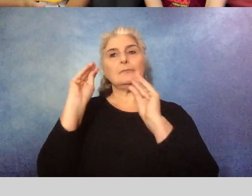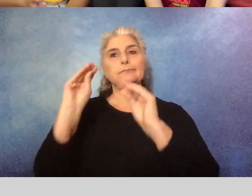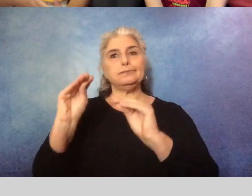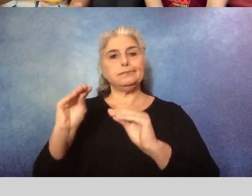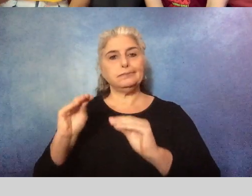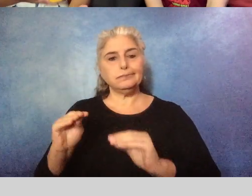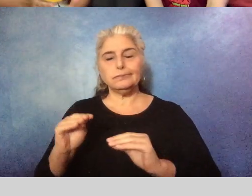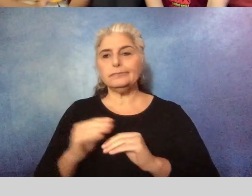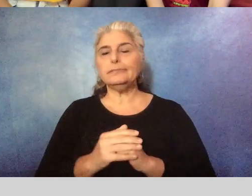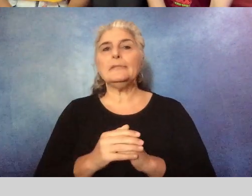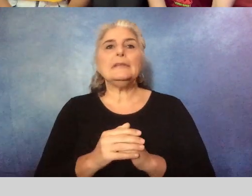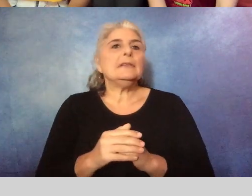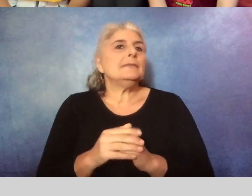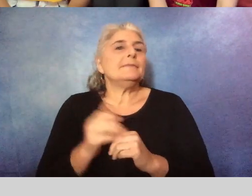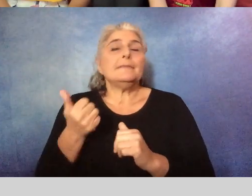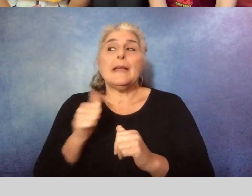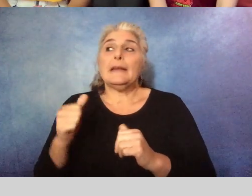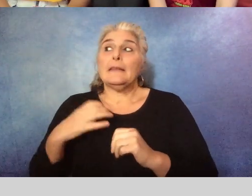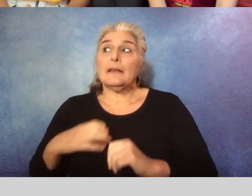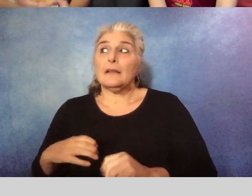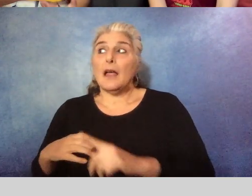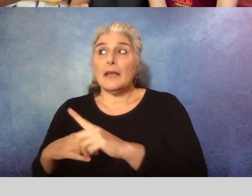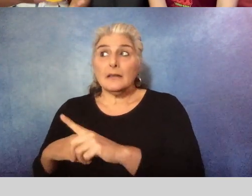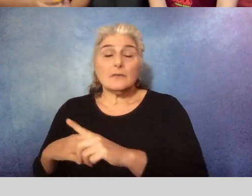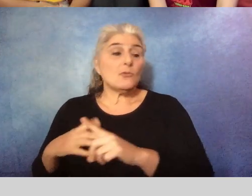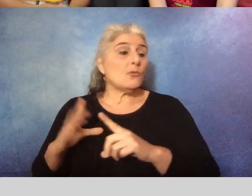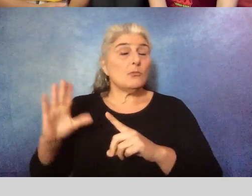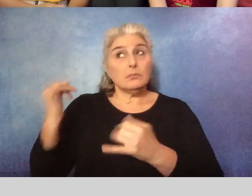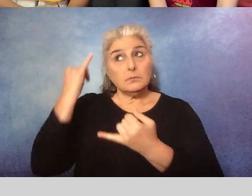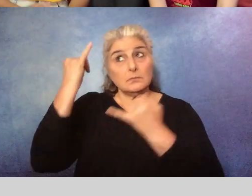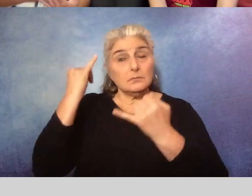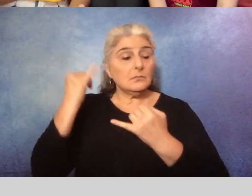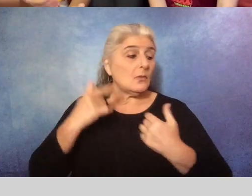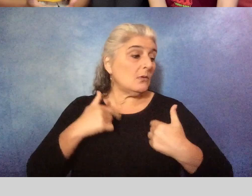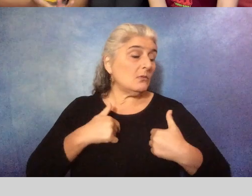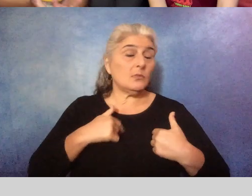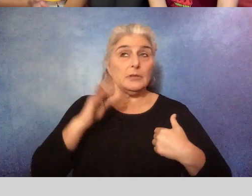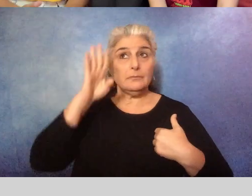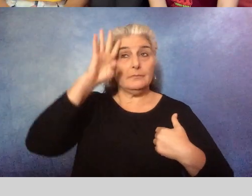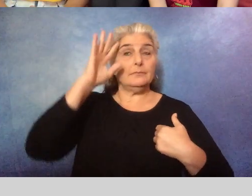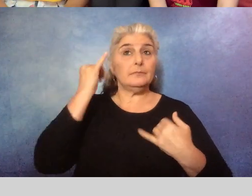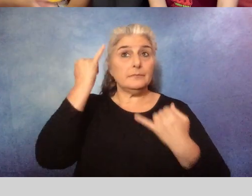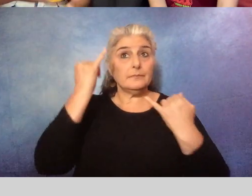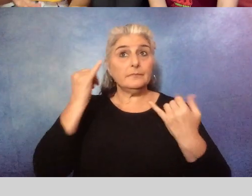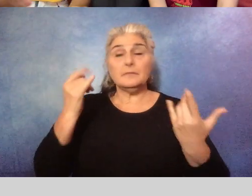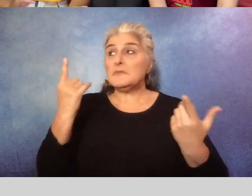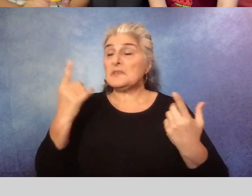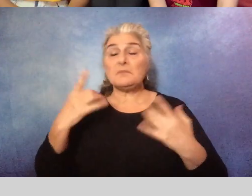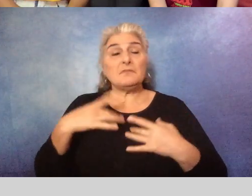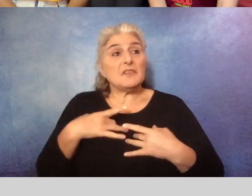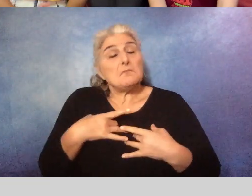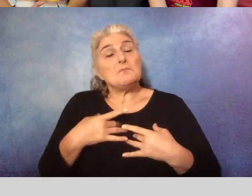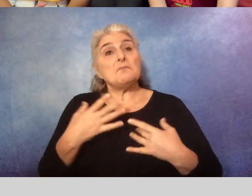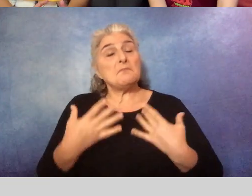So anything the client or ourselves would think was interesting to have